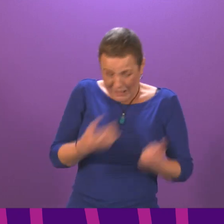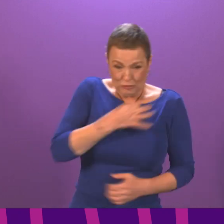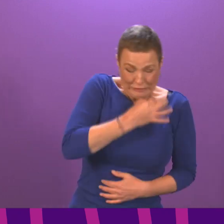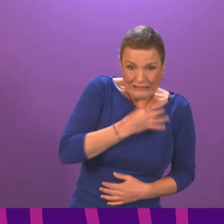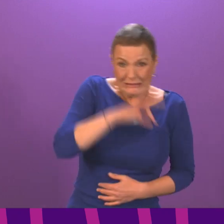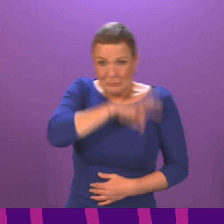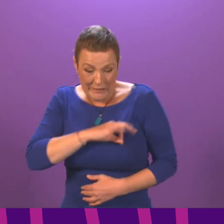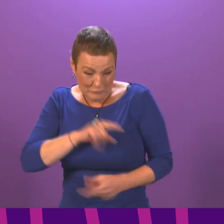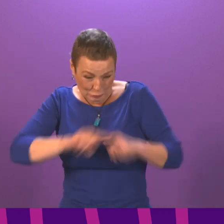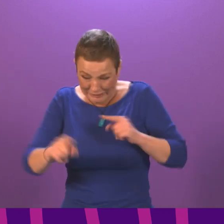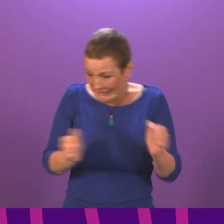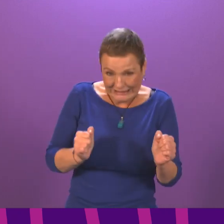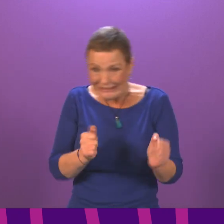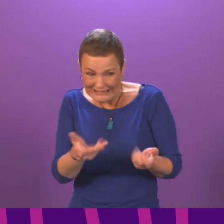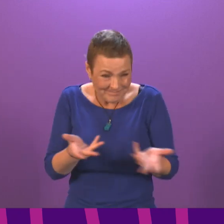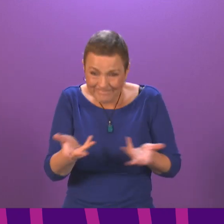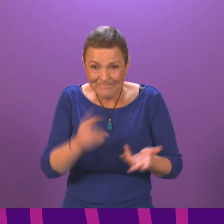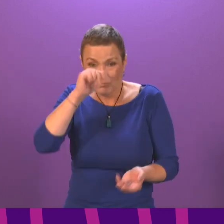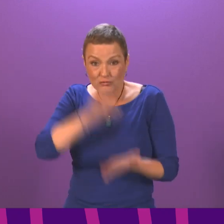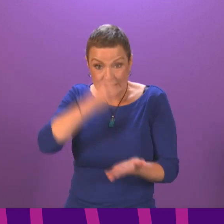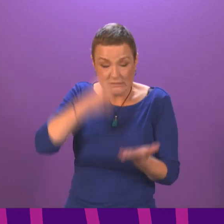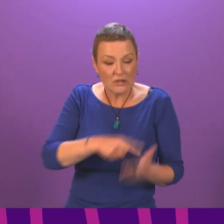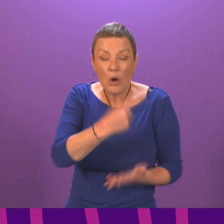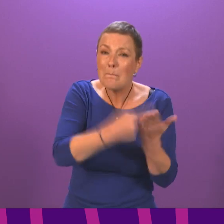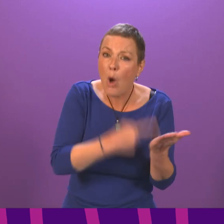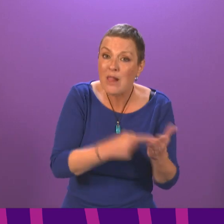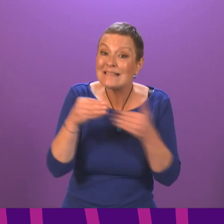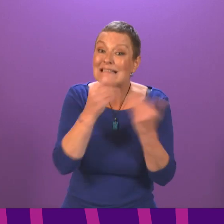the best decisions that we can. Policies and guidance are of fundamental importance in